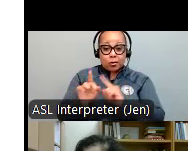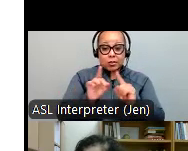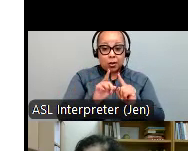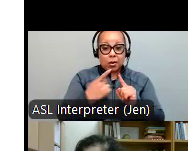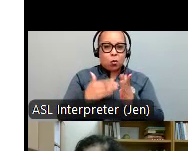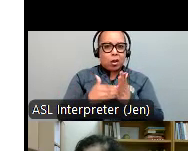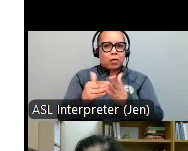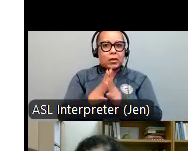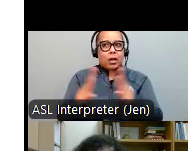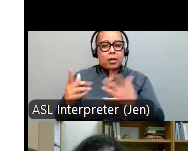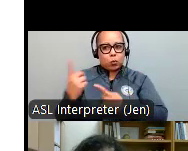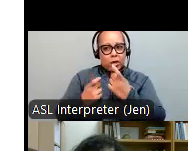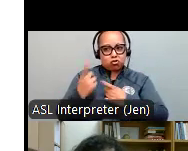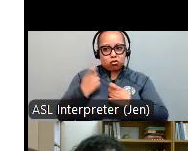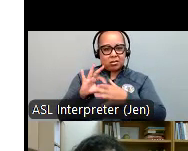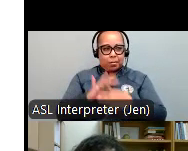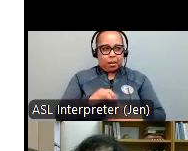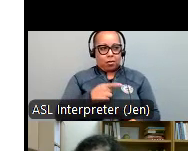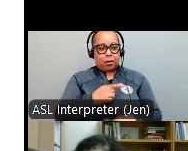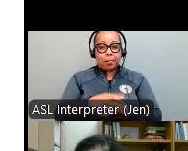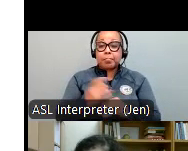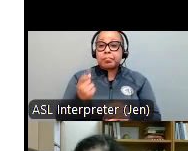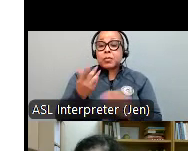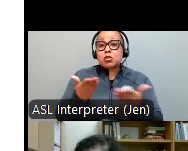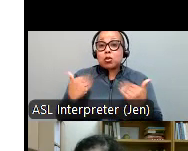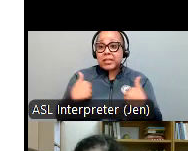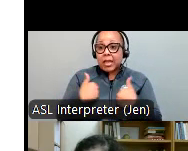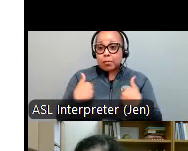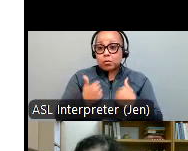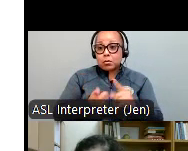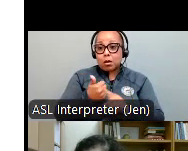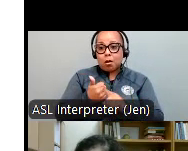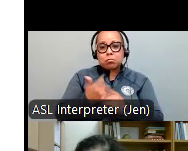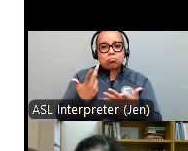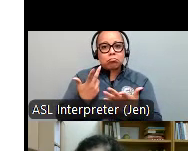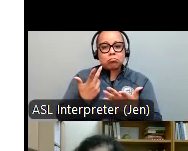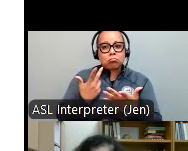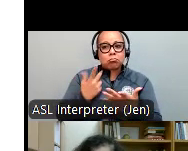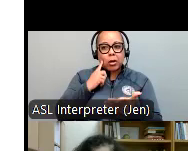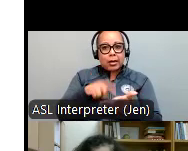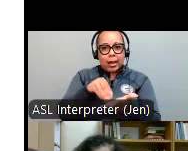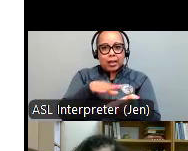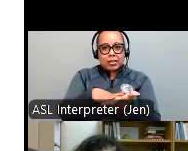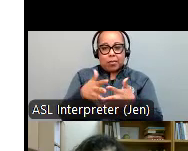a lot of questions about them. So service animals are recognized by the Americans with Disabilities